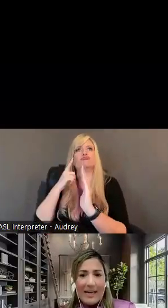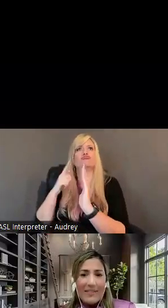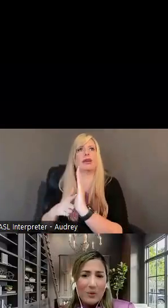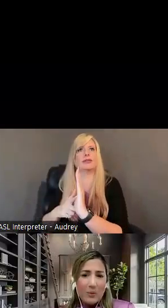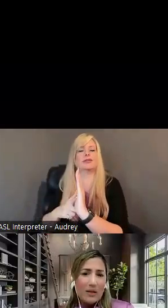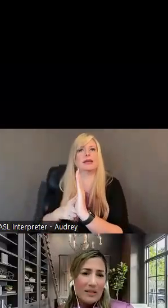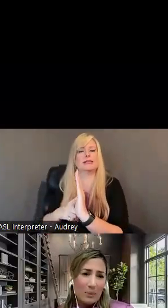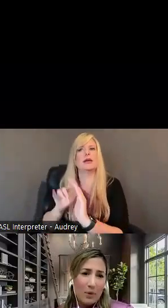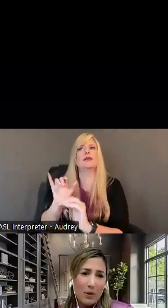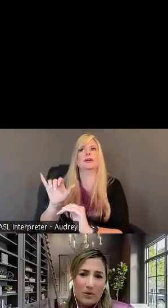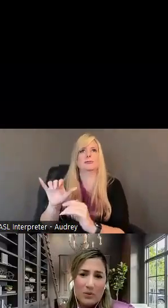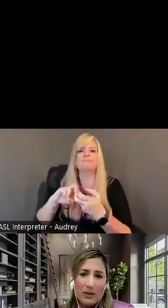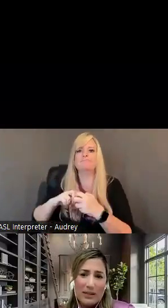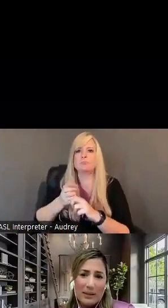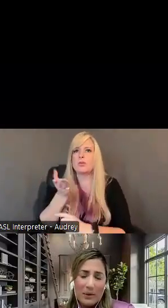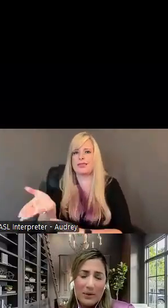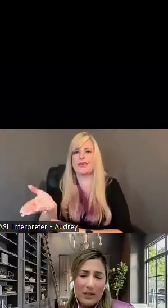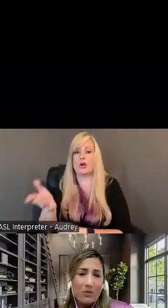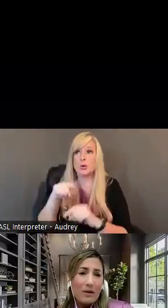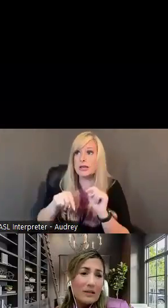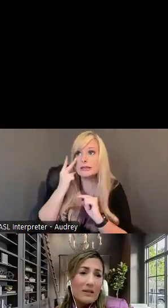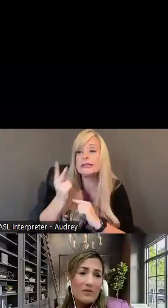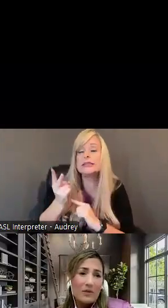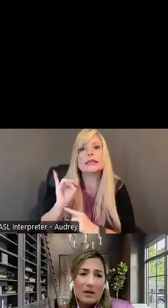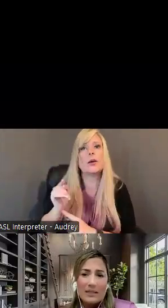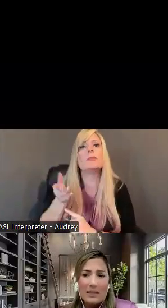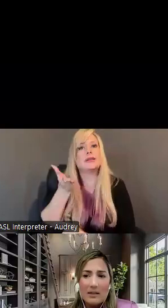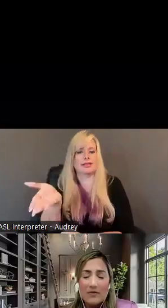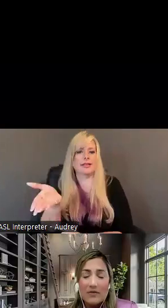And that's what this approach is really about. It's grounded in the philosophy